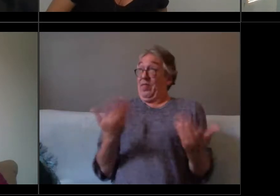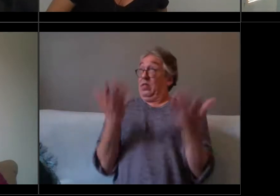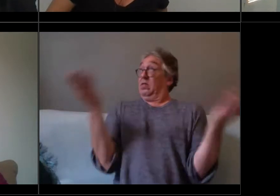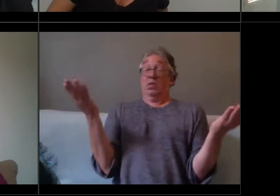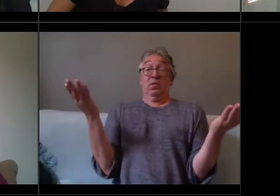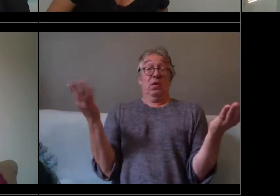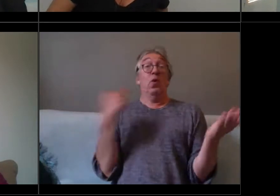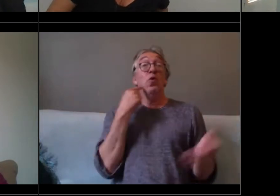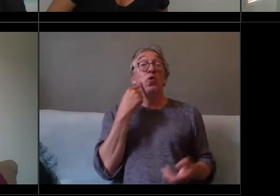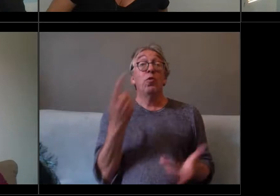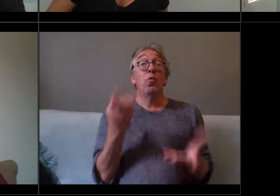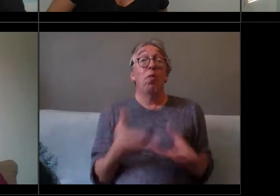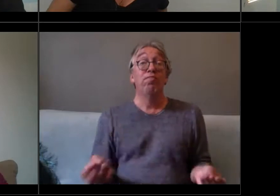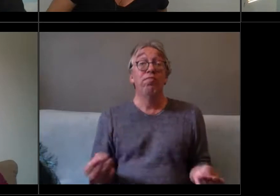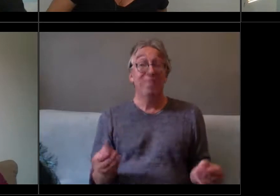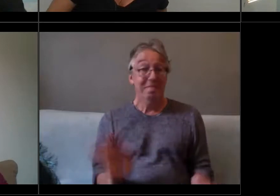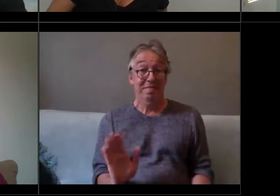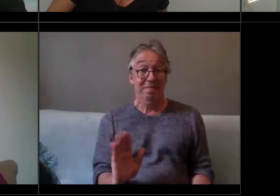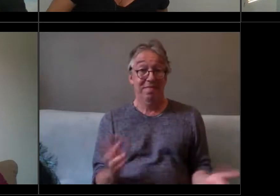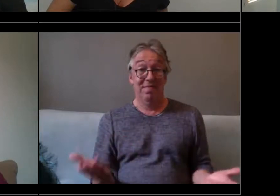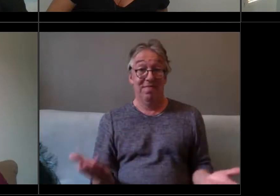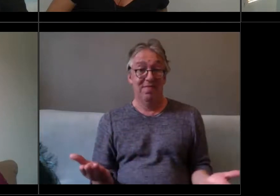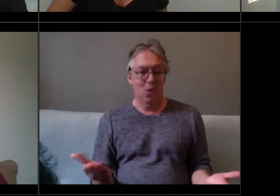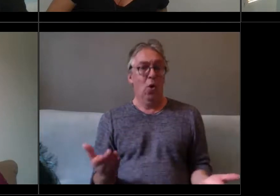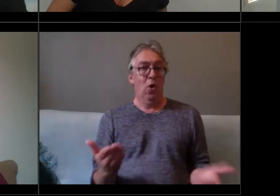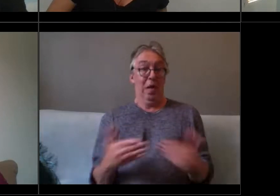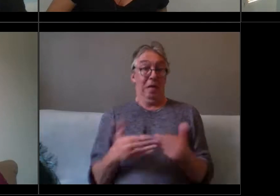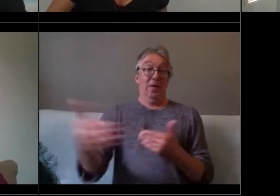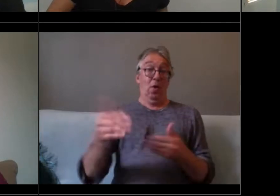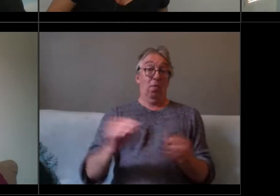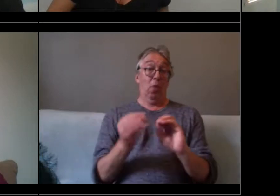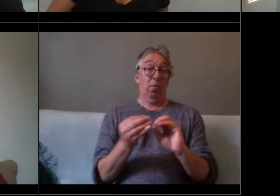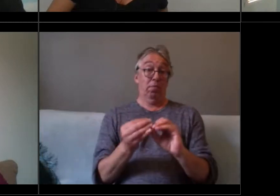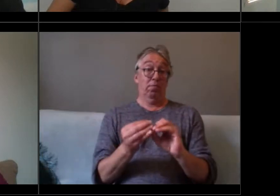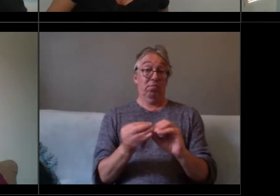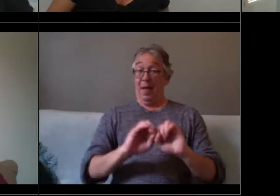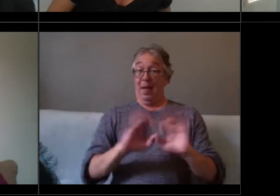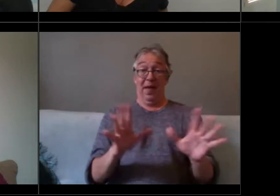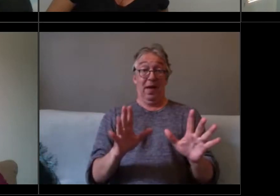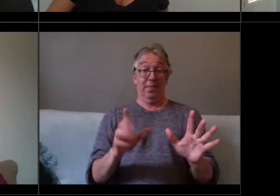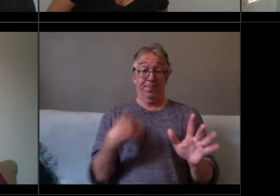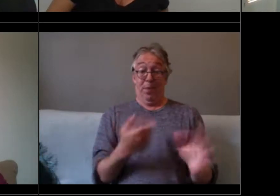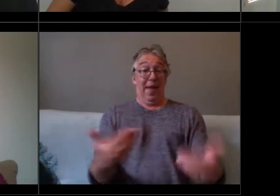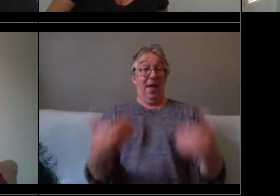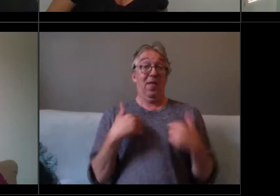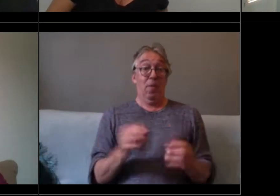So, that will be a problem we'll have probably for very long.